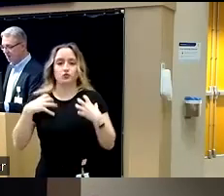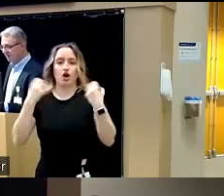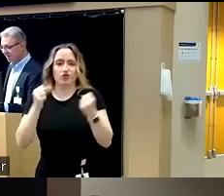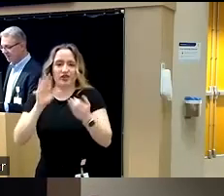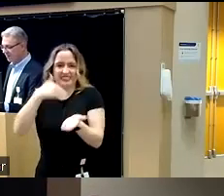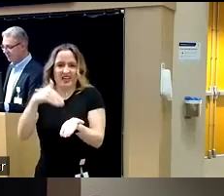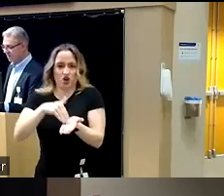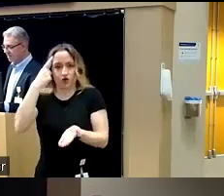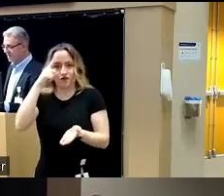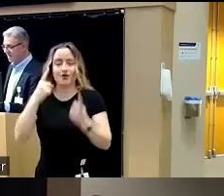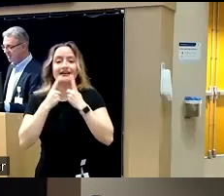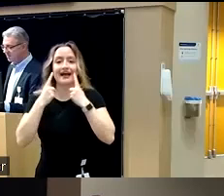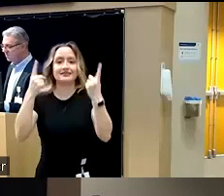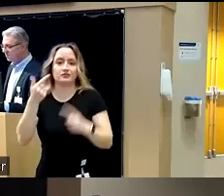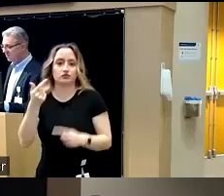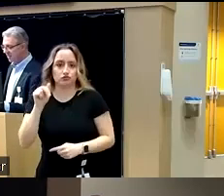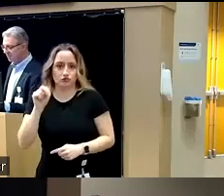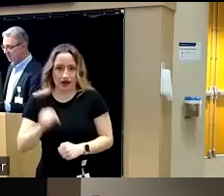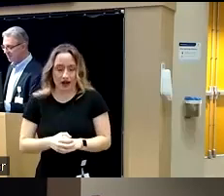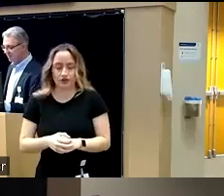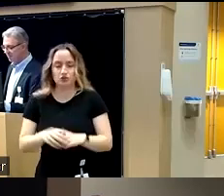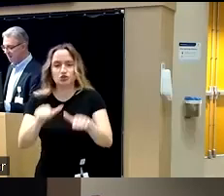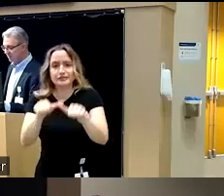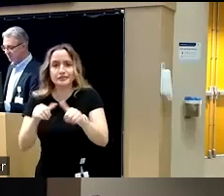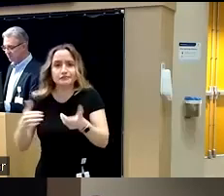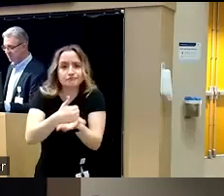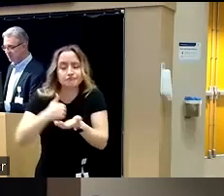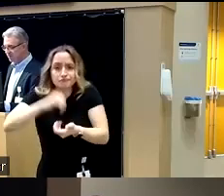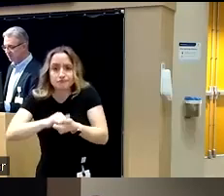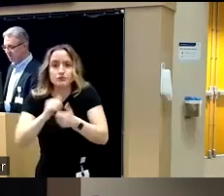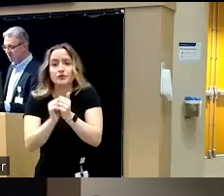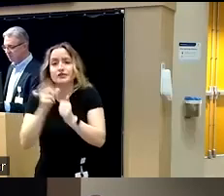Center of Excellence Grant and continues to collaborate with Dr Mathis with teaching needs